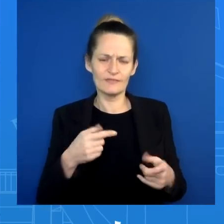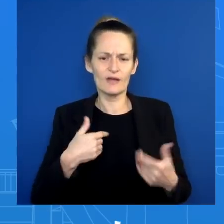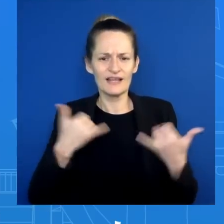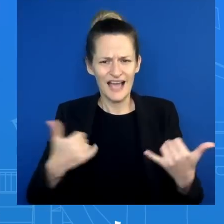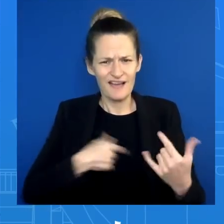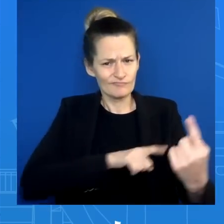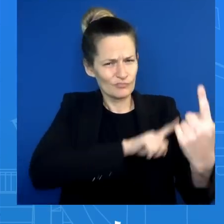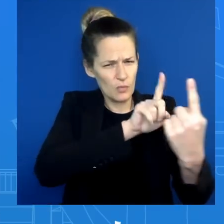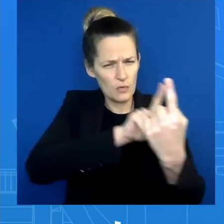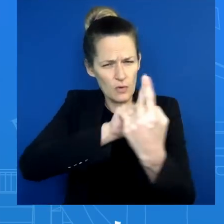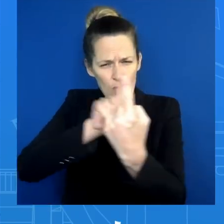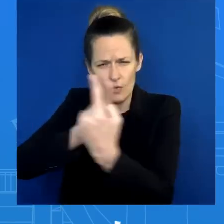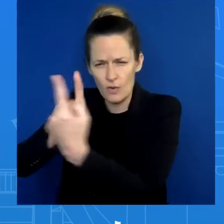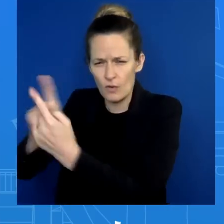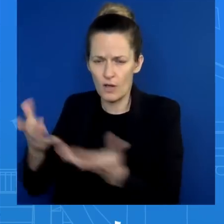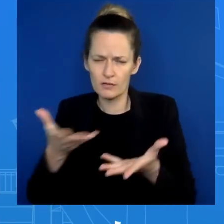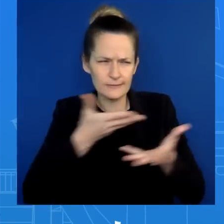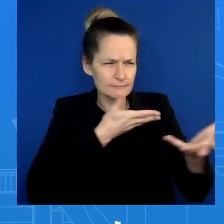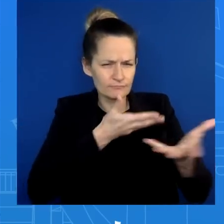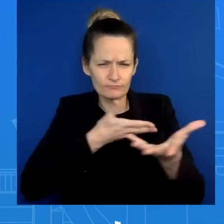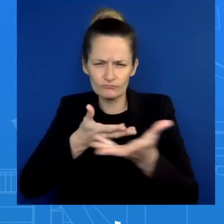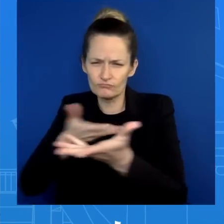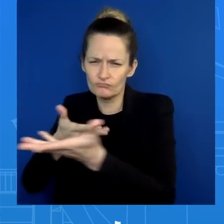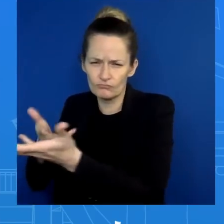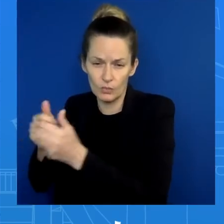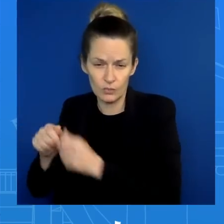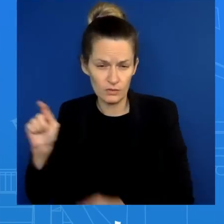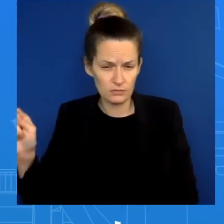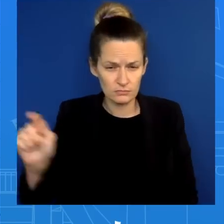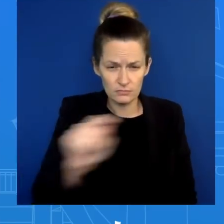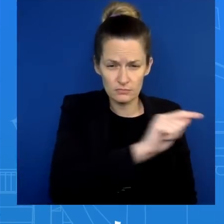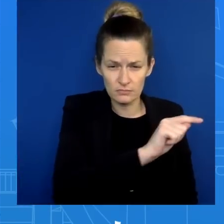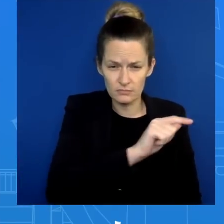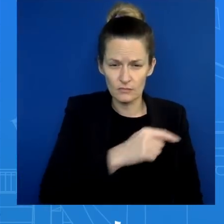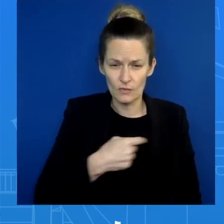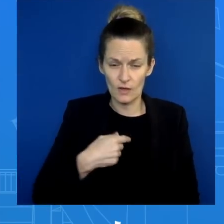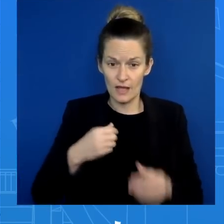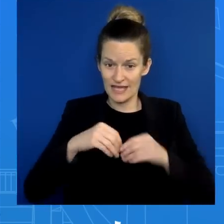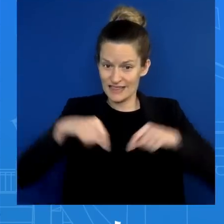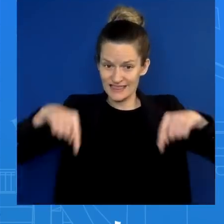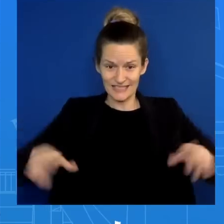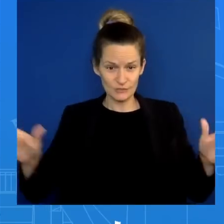figure out the ways to do this. Remember, we talked about having the legal authority which that went through.